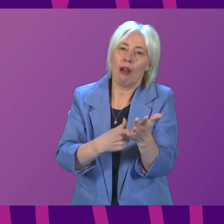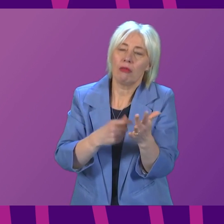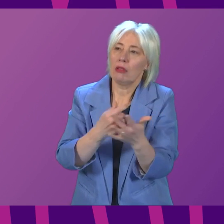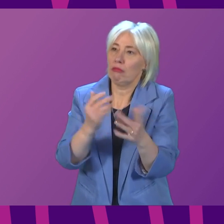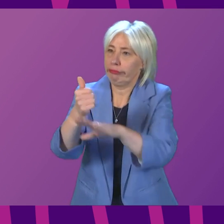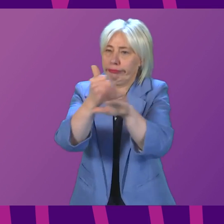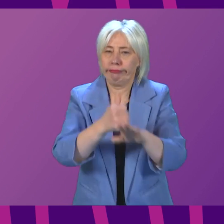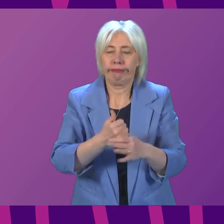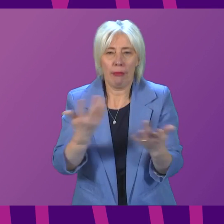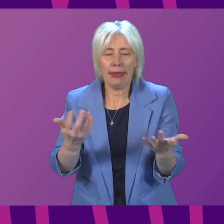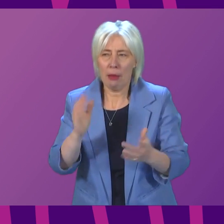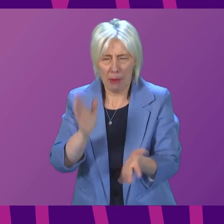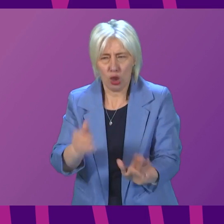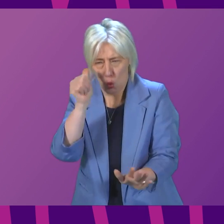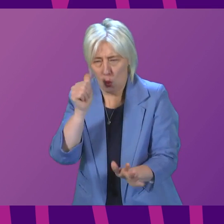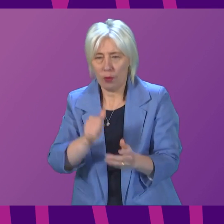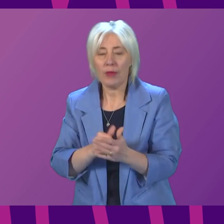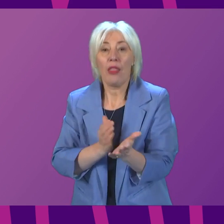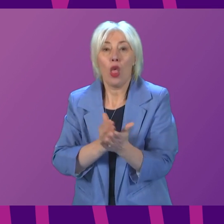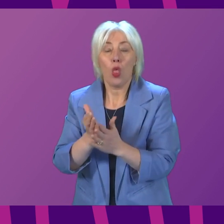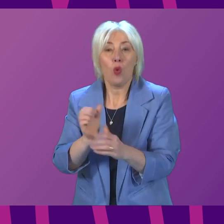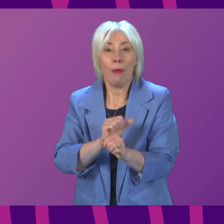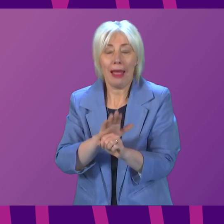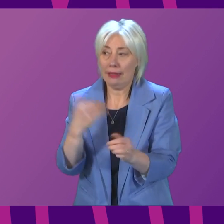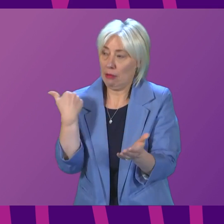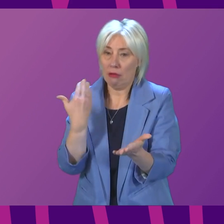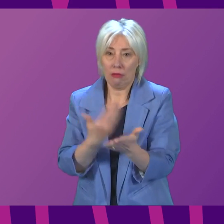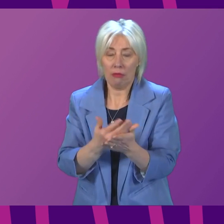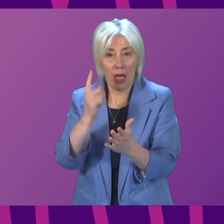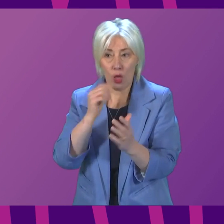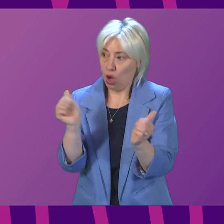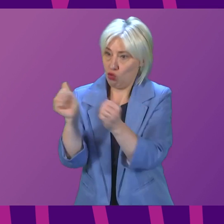I thought that, throughout the pandemic, there was consensus across the Parliament and Scotland